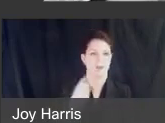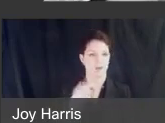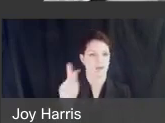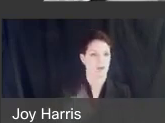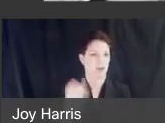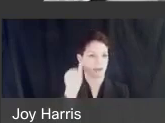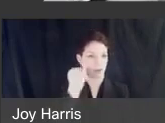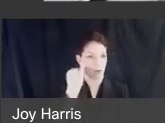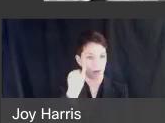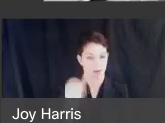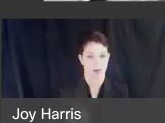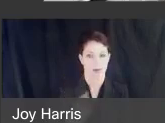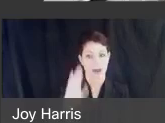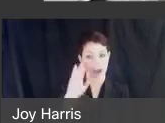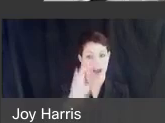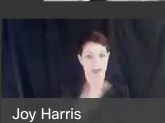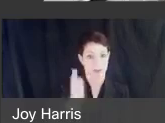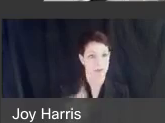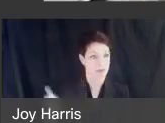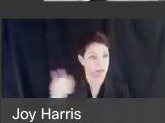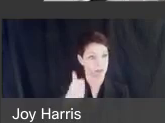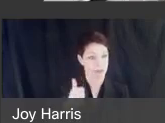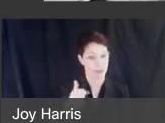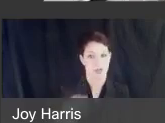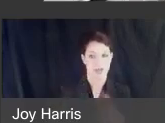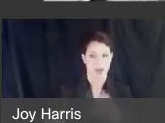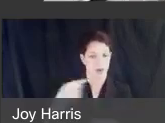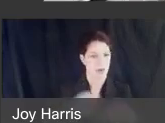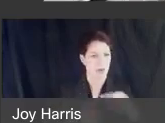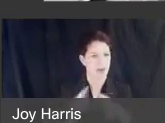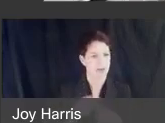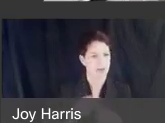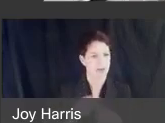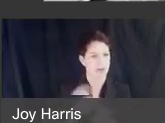[Reporter] Hi, Commissioners. If we can go back to the call that you had today with the Department of